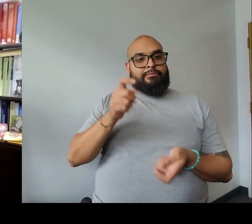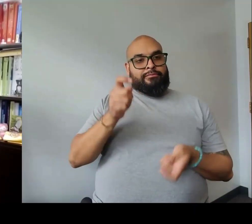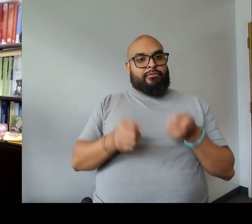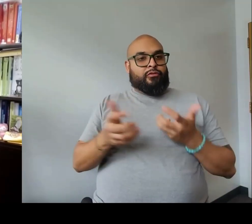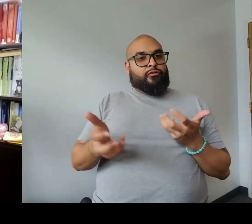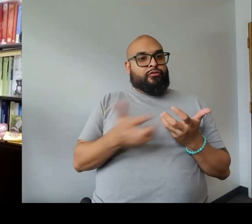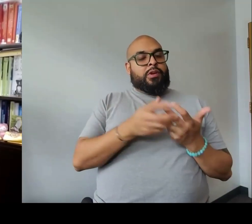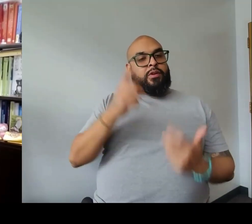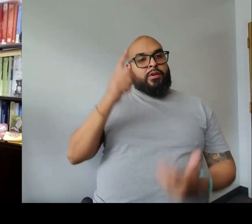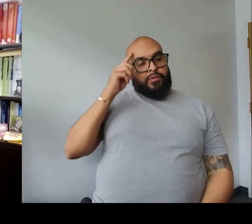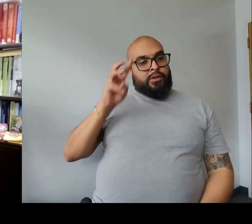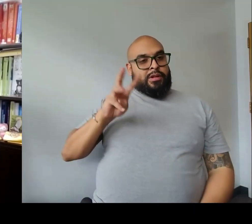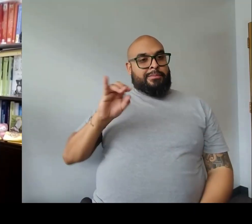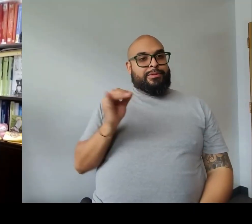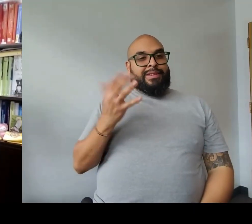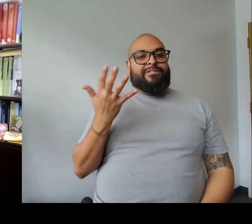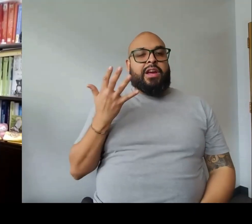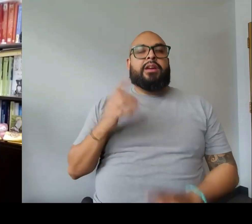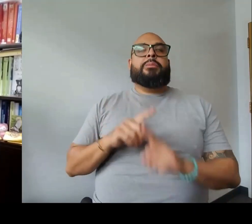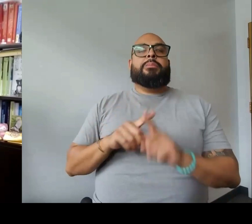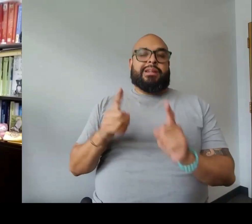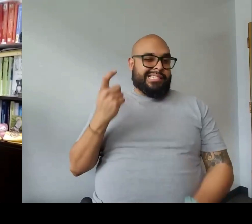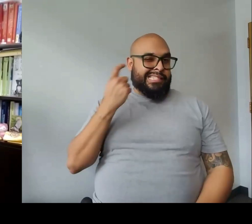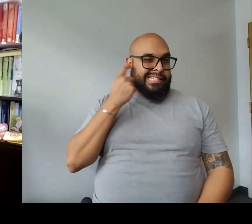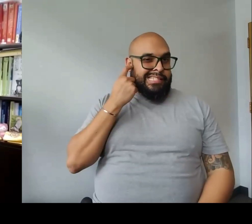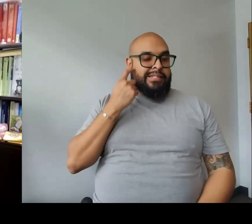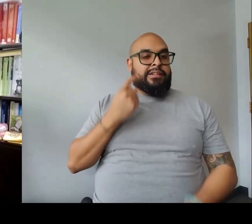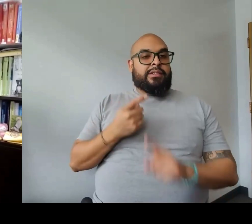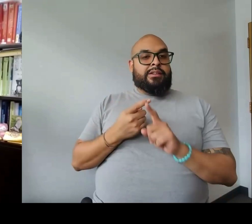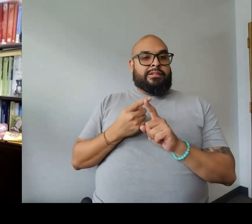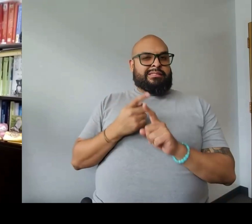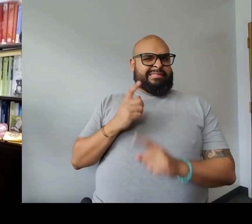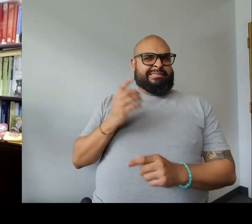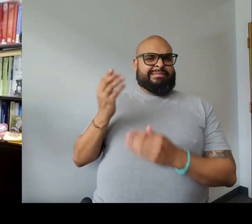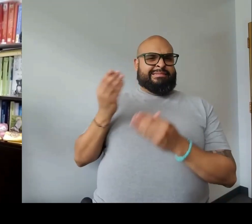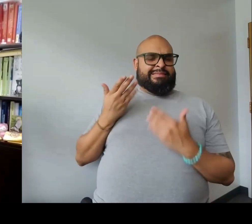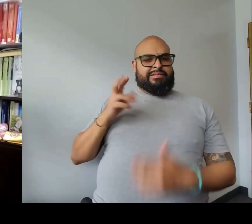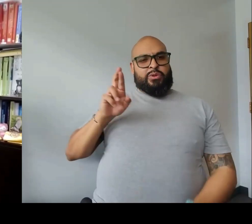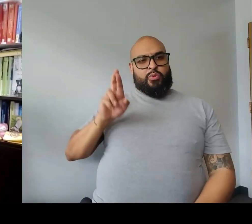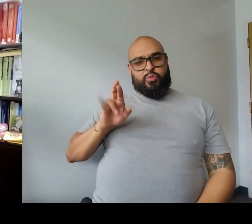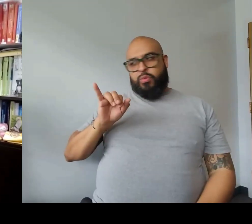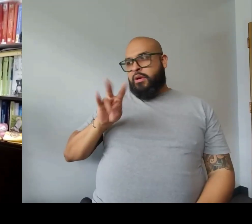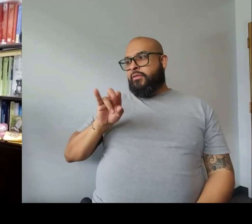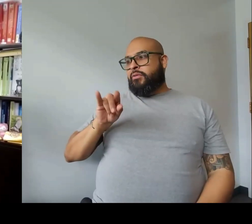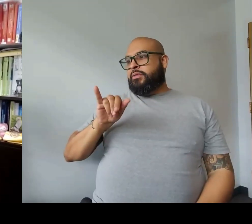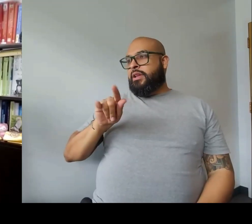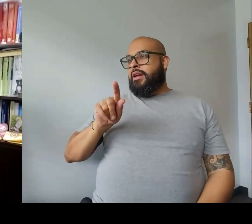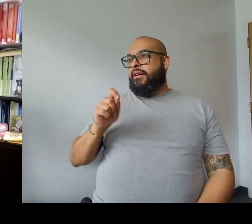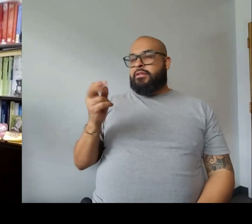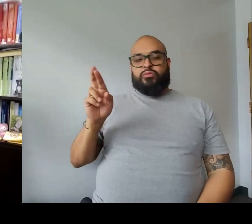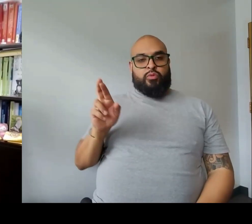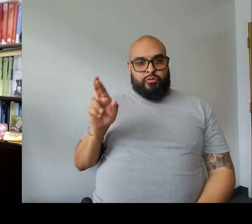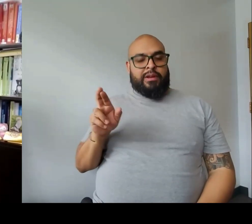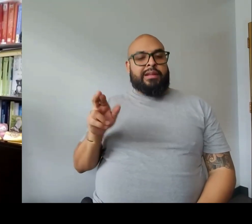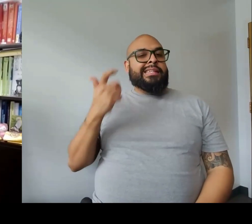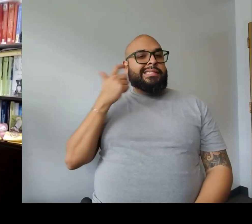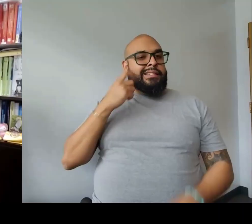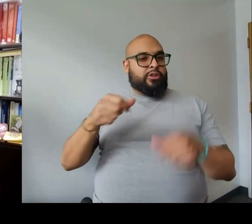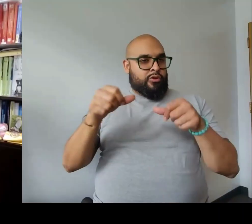However, I heard recently from Riverside that APH has declined to make a Braille adaptation.